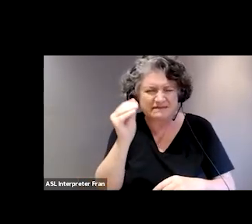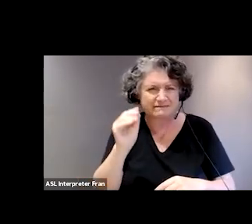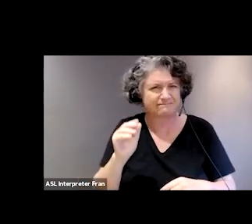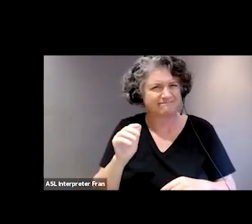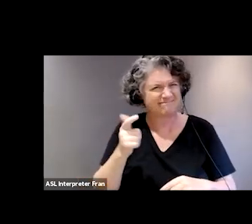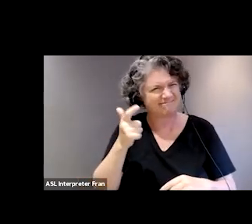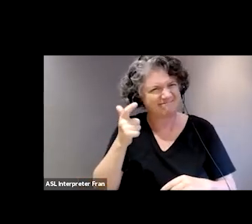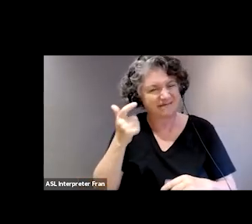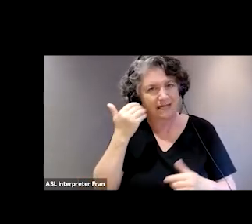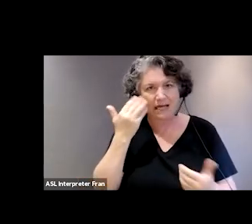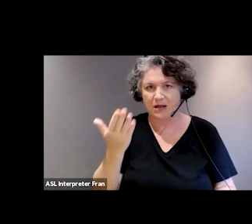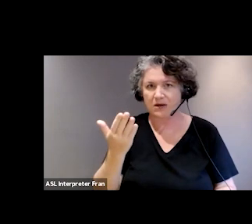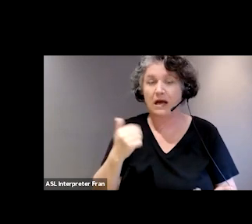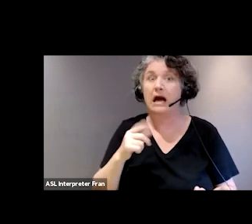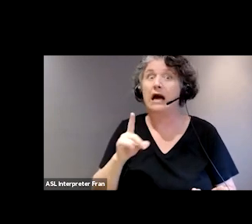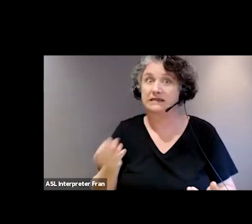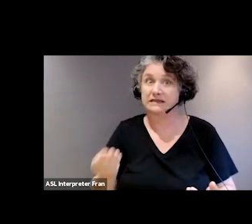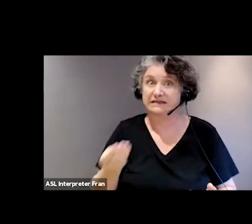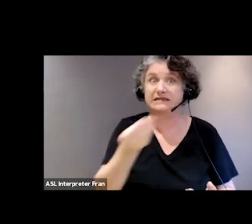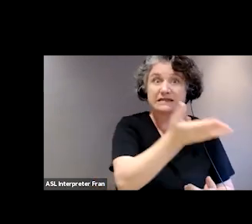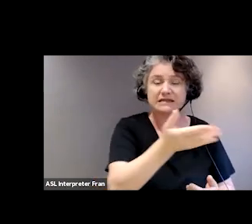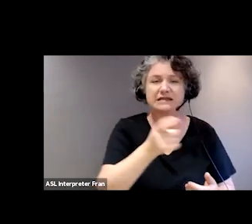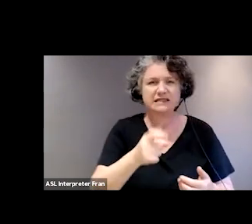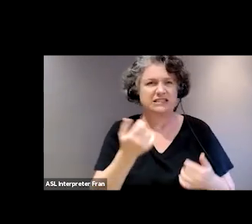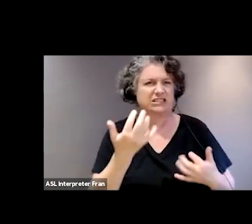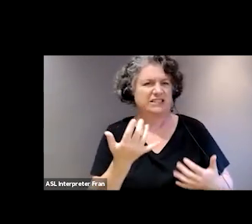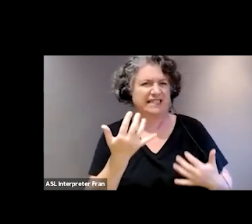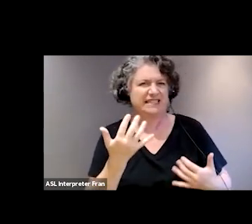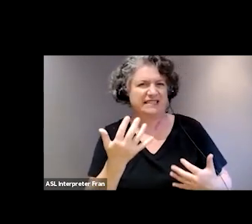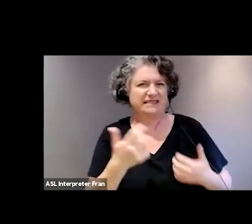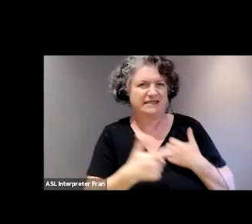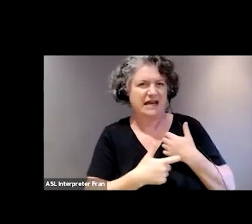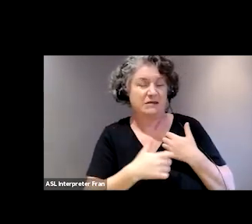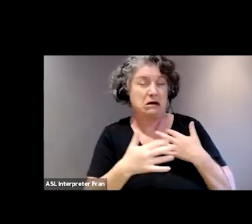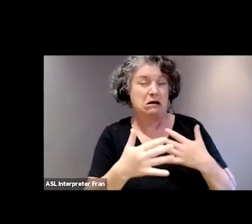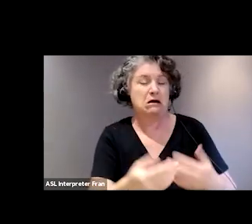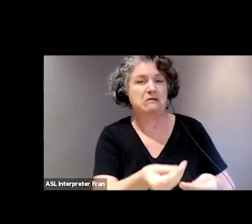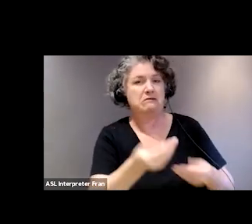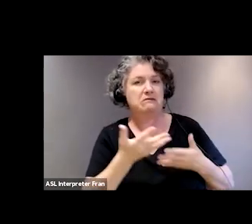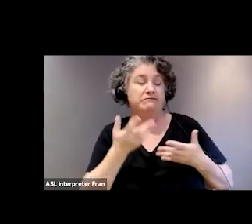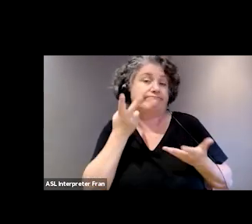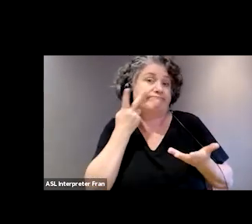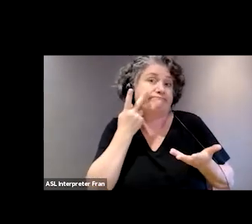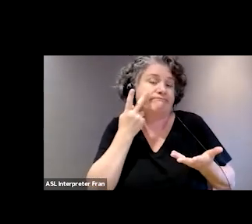the other does from the